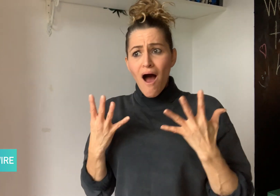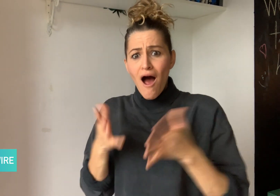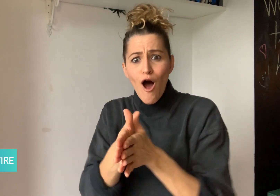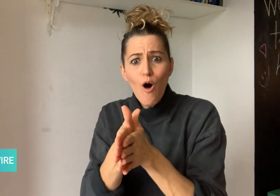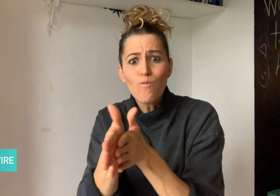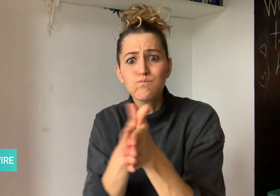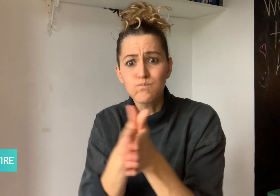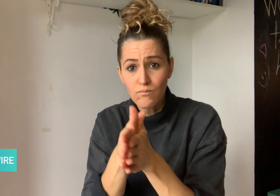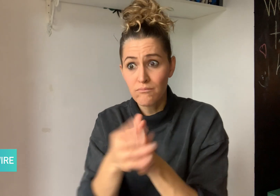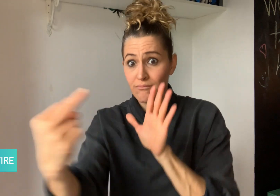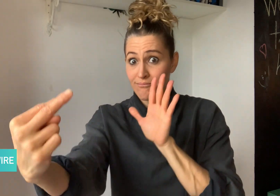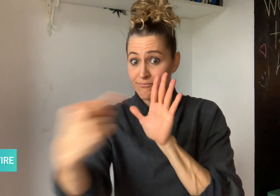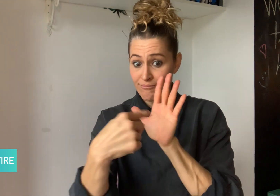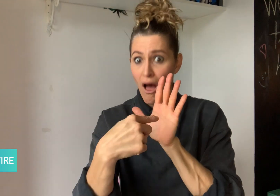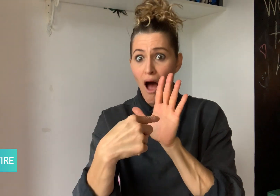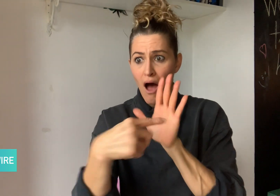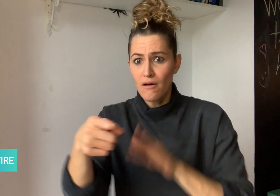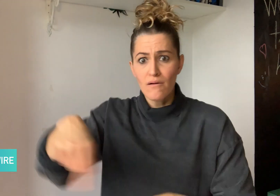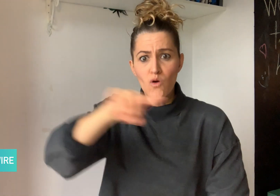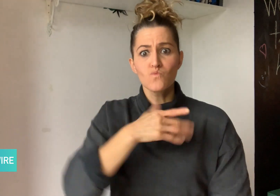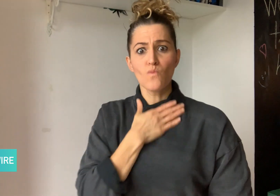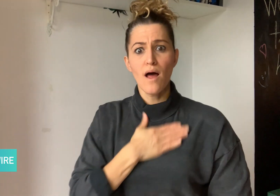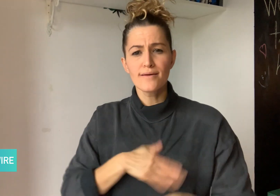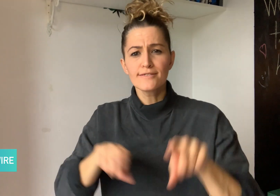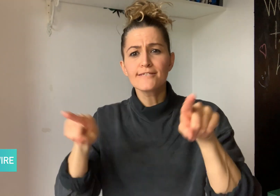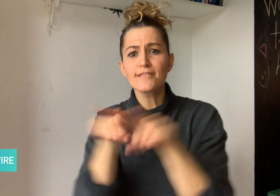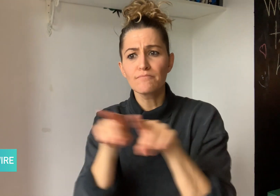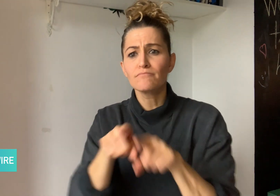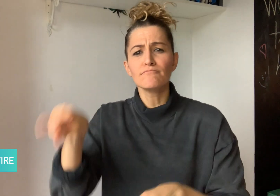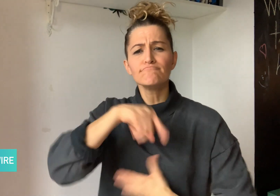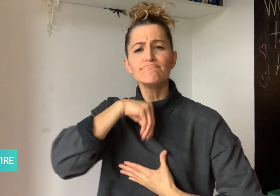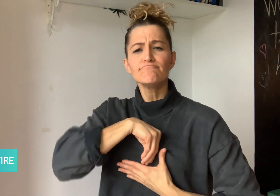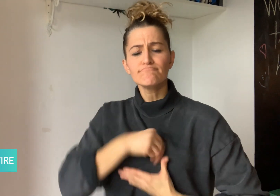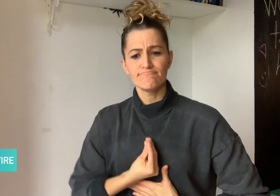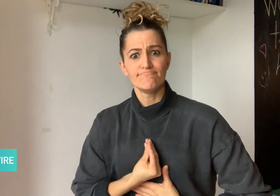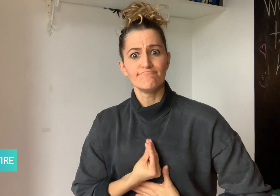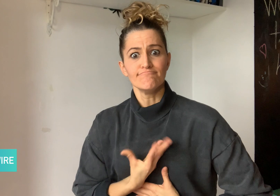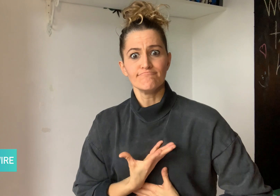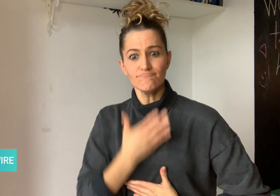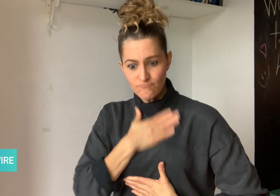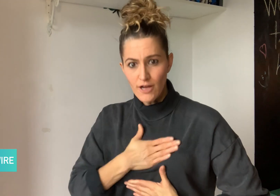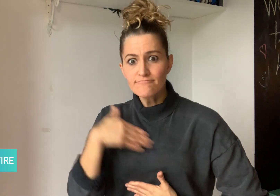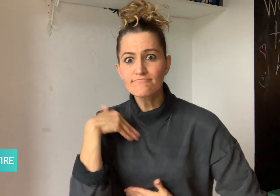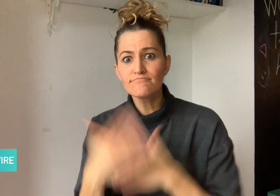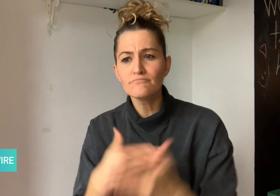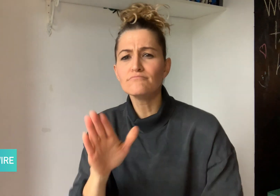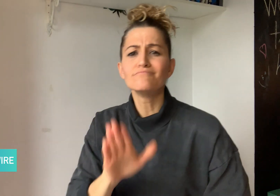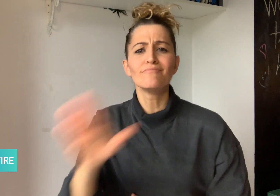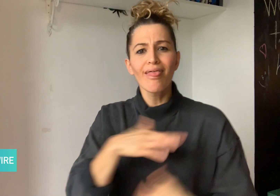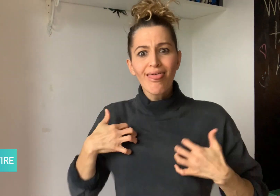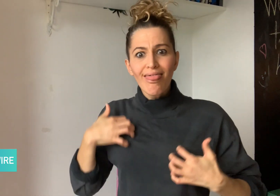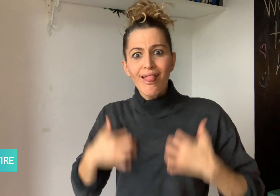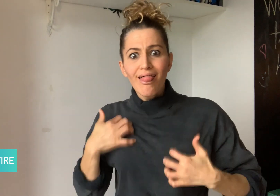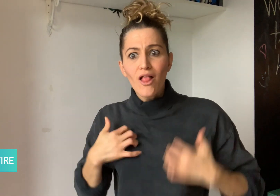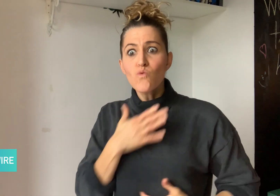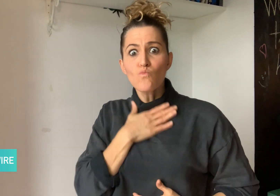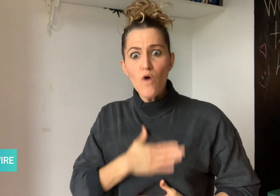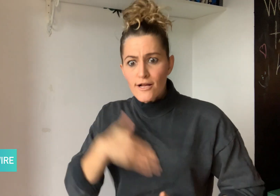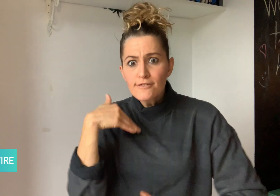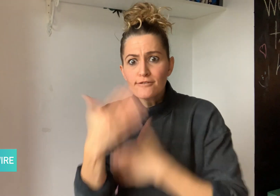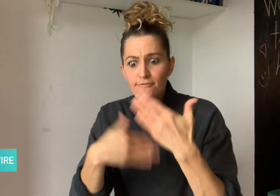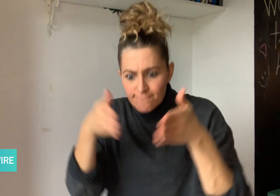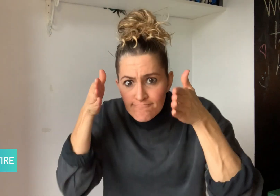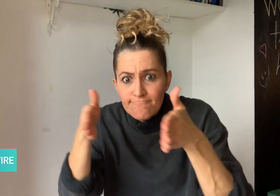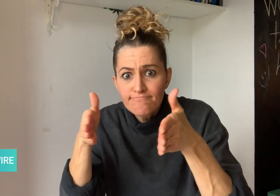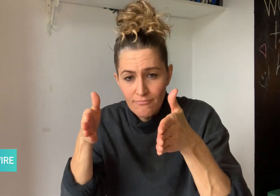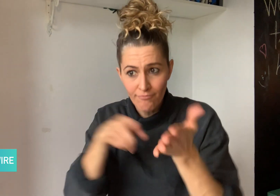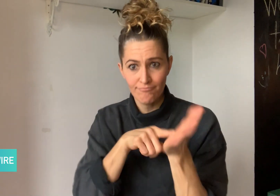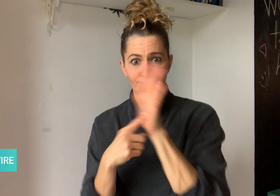with physical disabilities to pursue their passion and interests.”